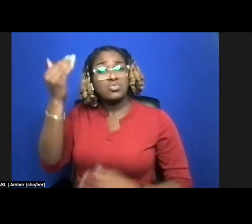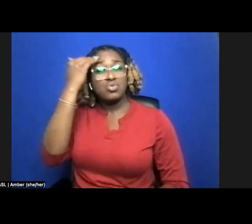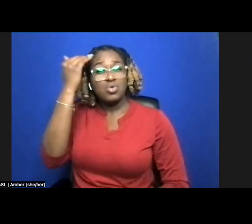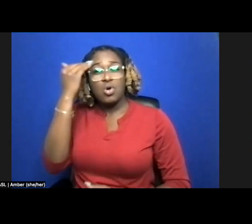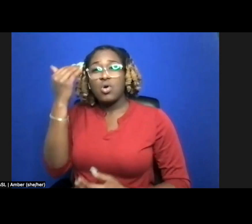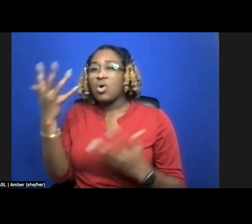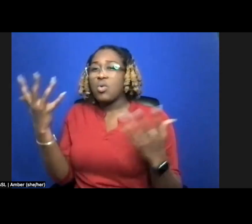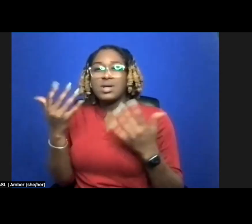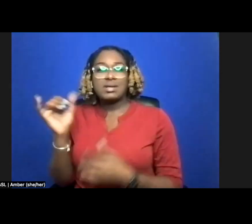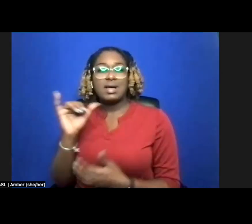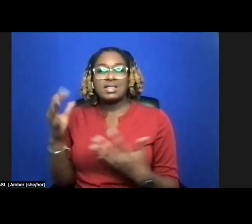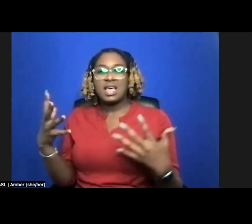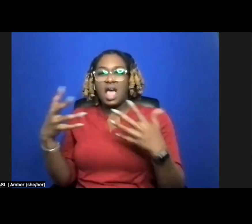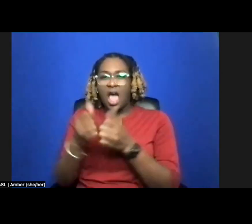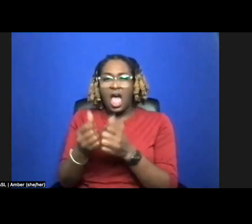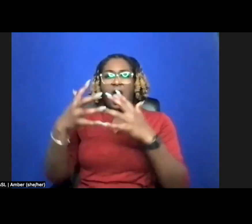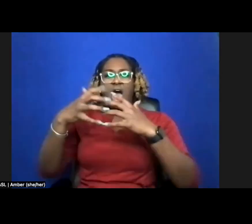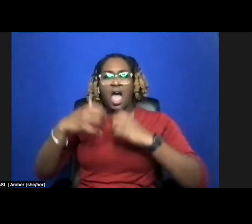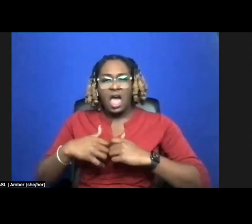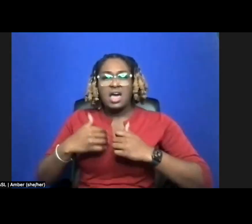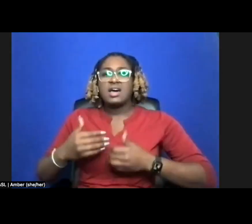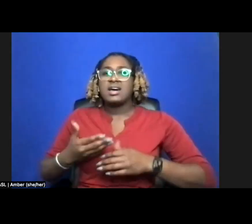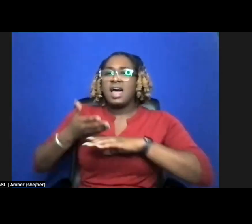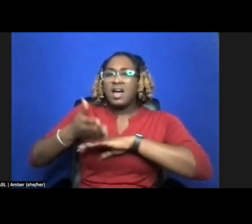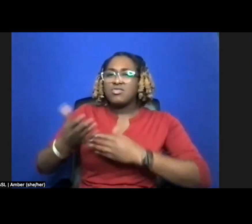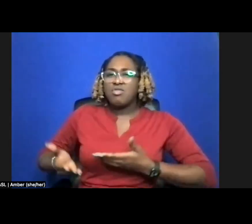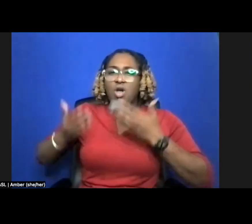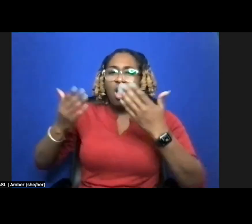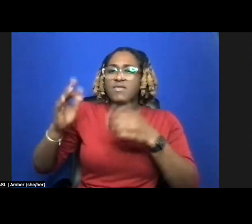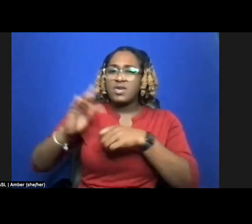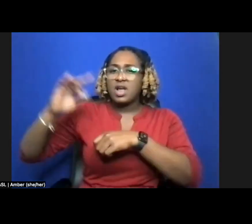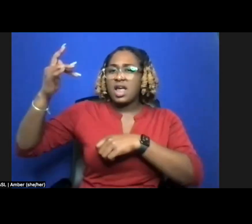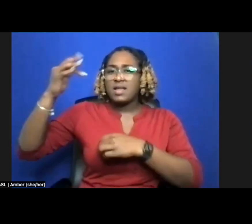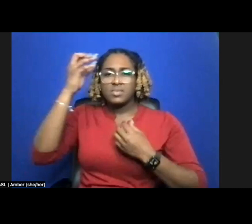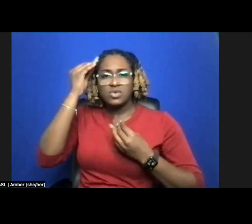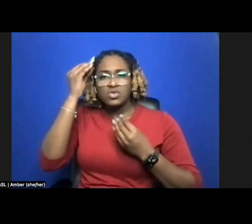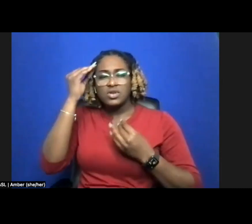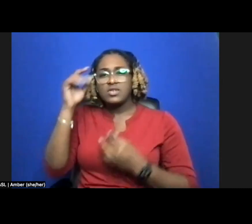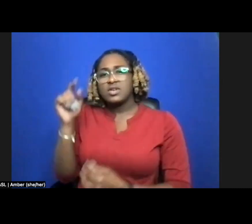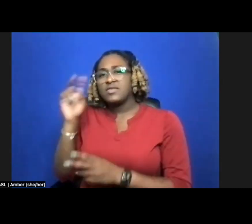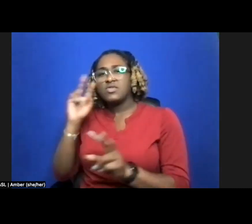after offering radiance. consider: turner turning to the sky & reading planets’